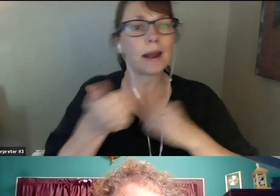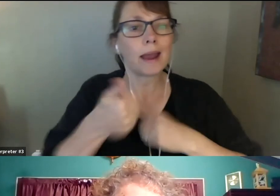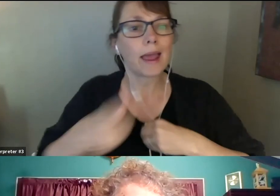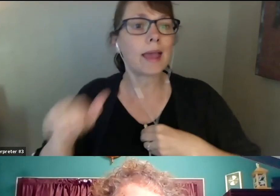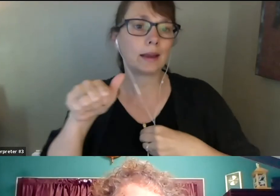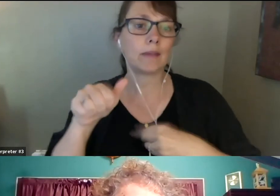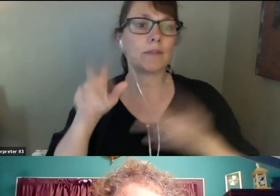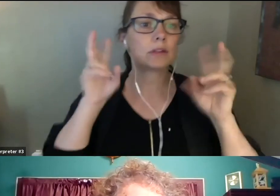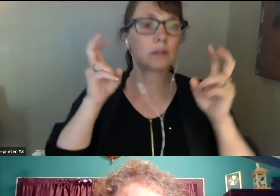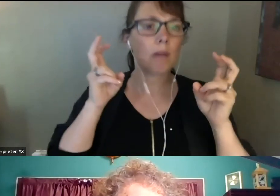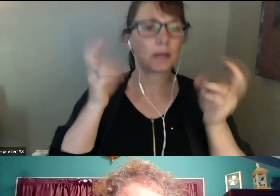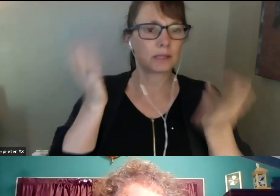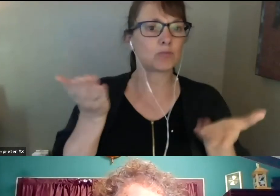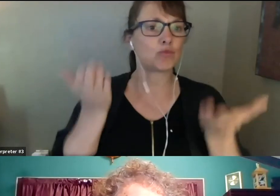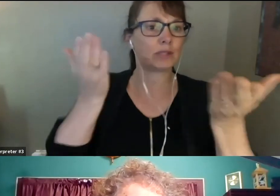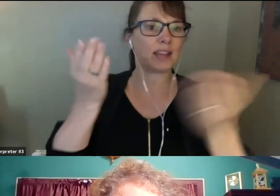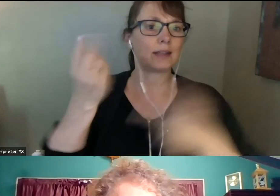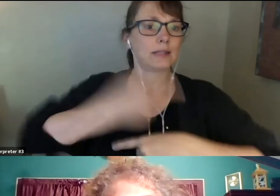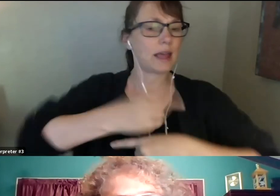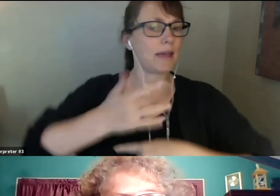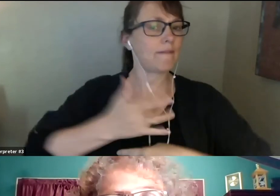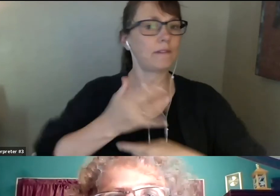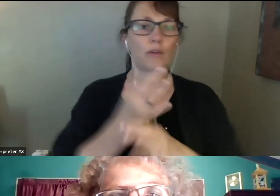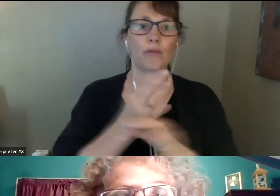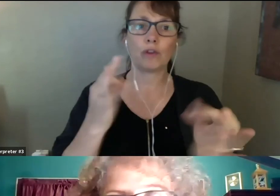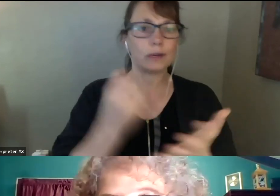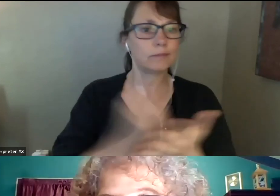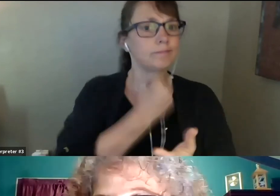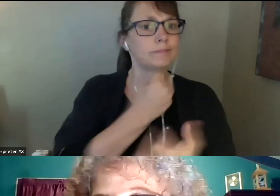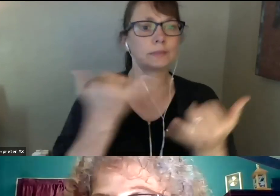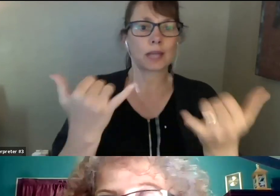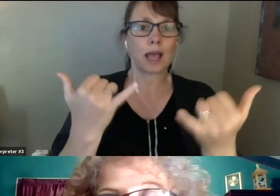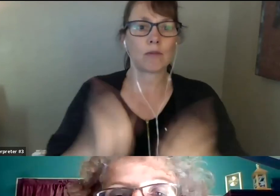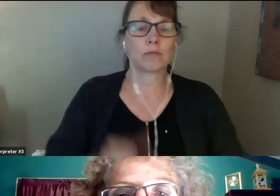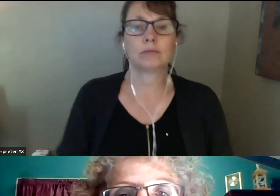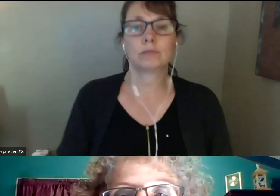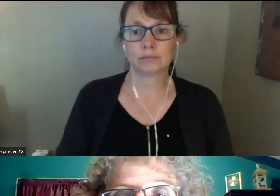do that now. TUMMINIA: Thanks, Annie. First I’d like